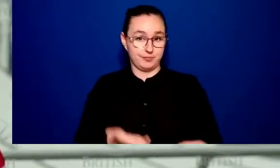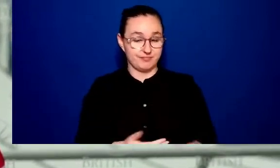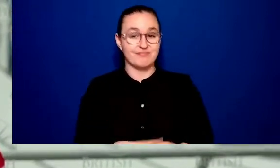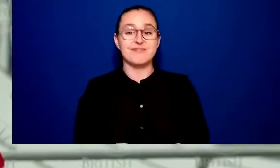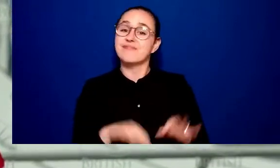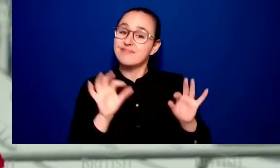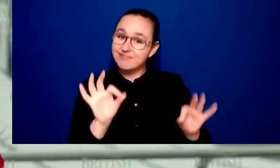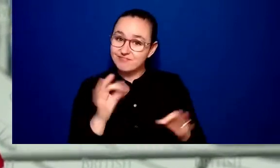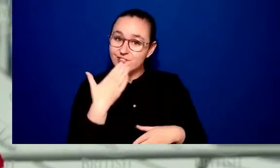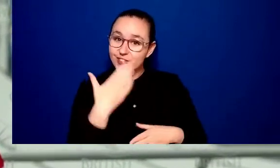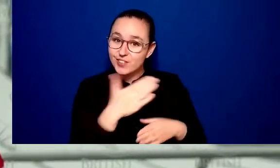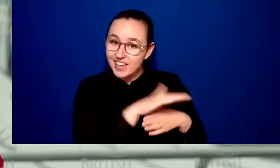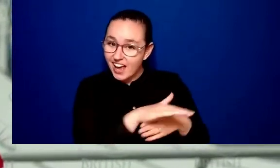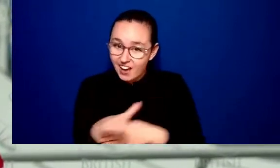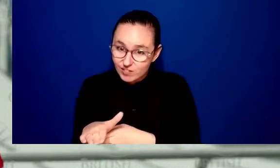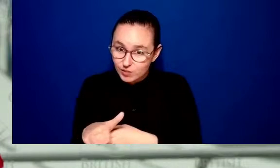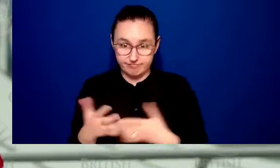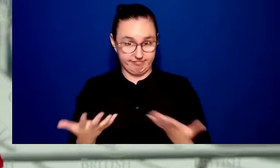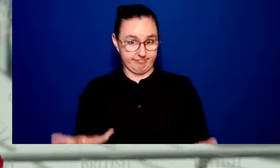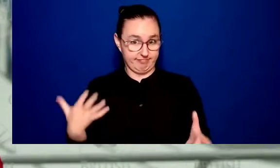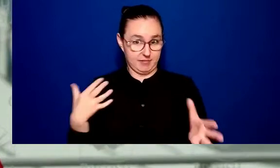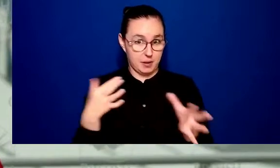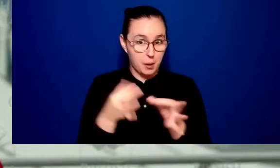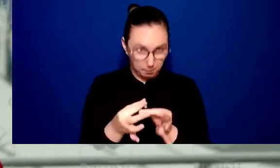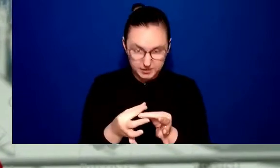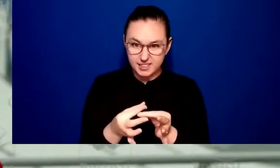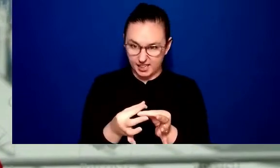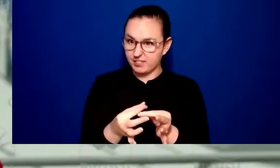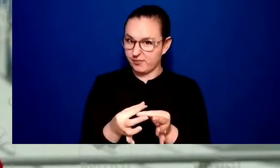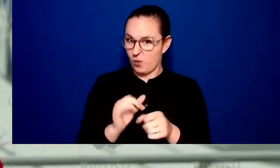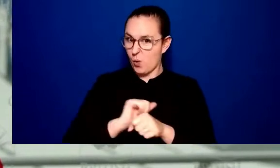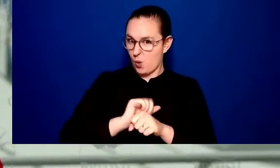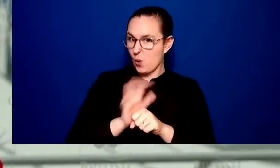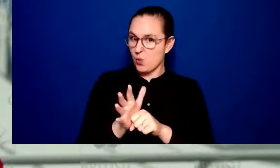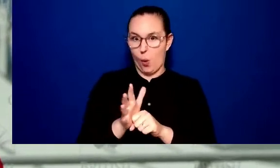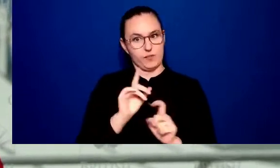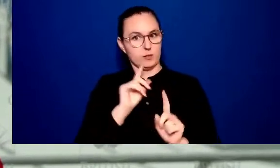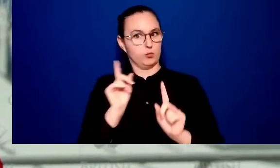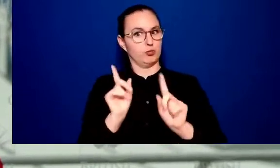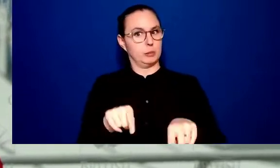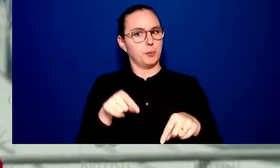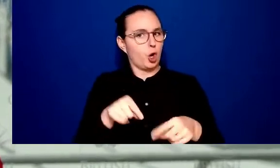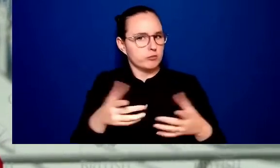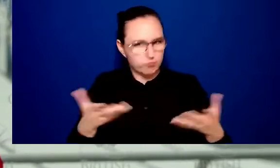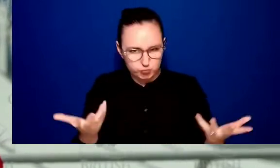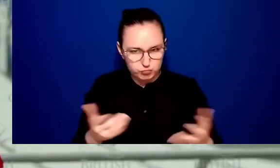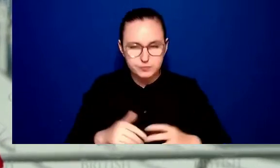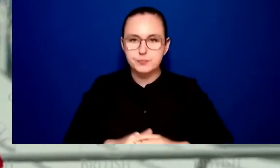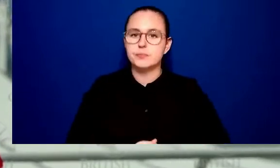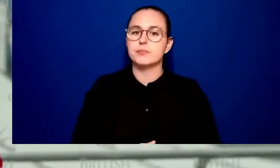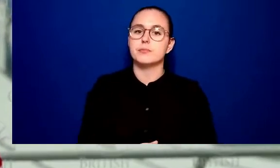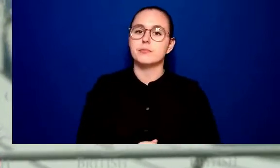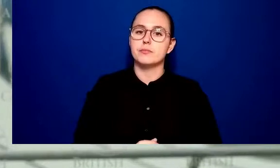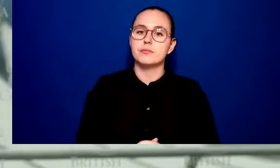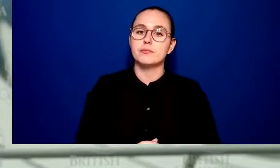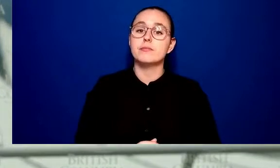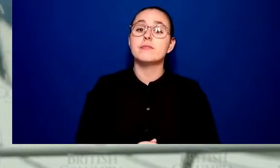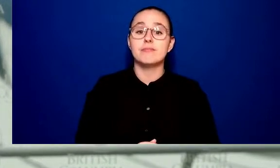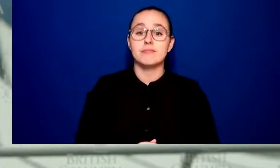update on our ongoing covid 19 public health response. For